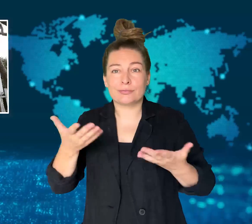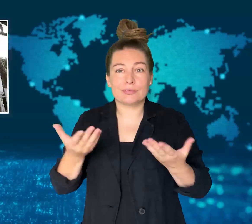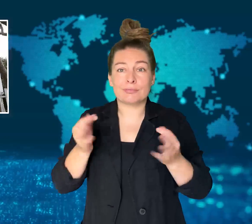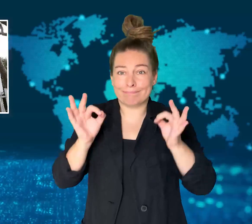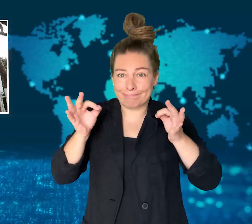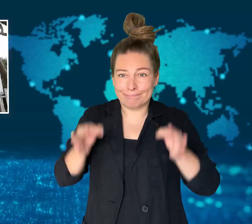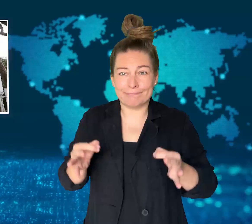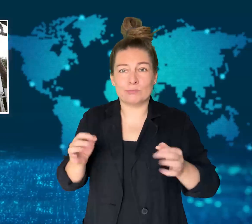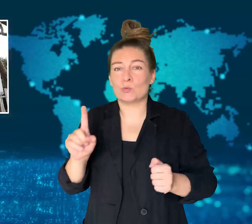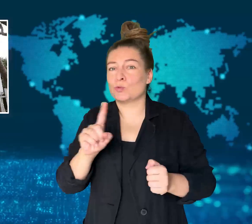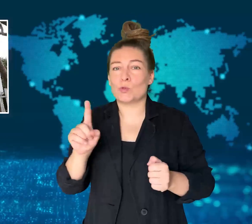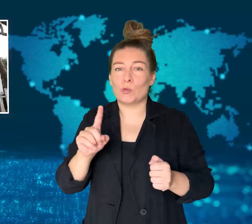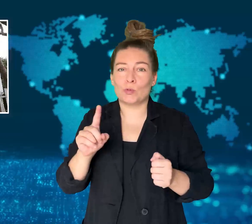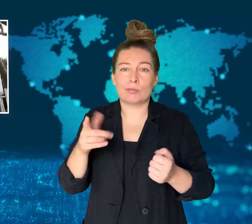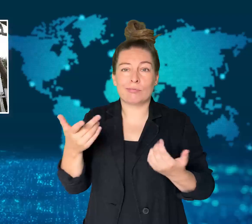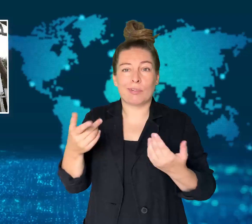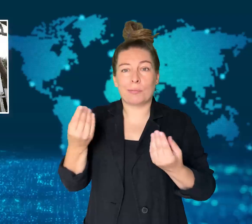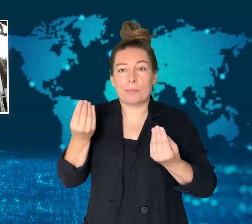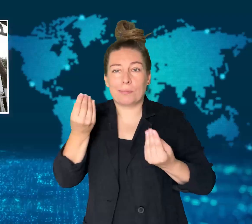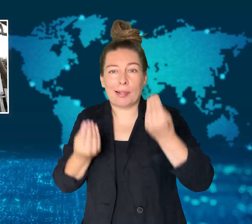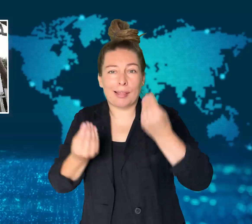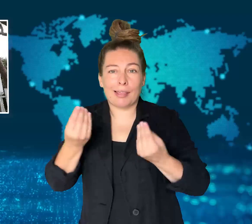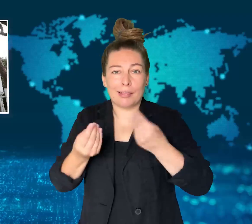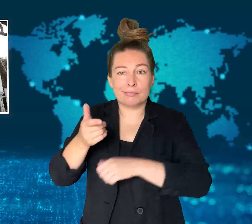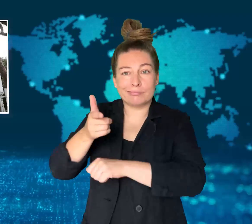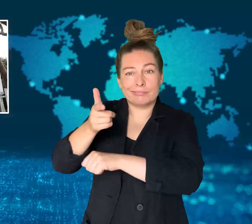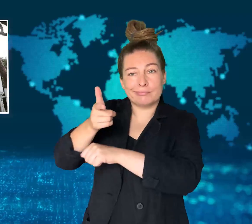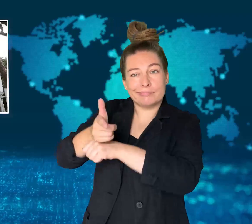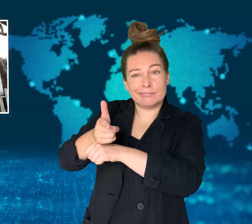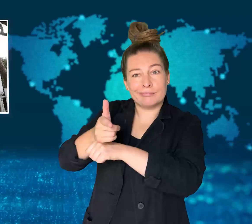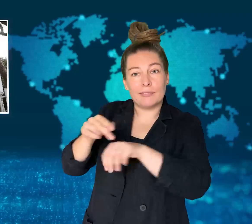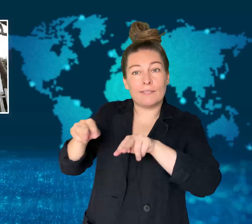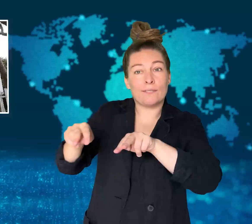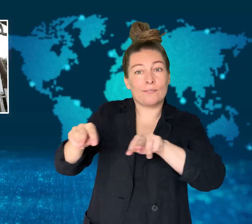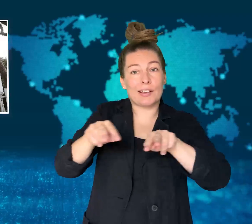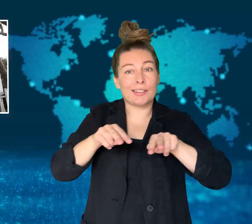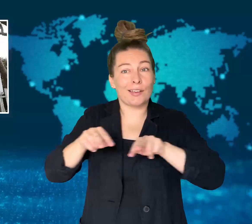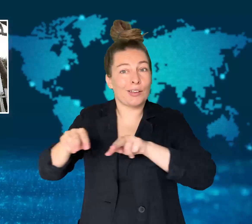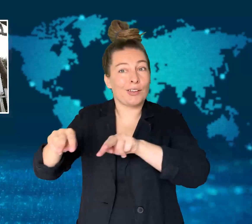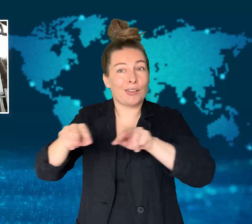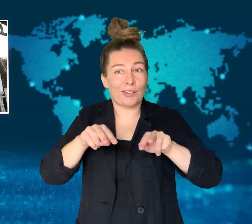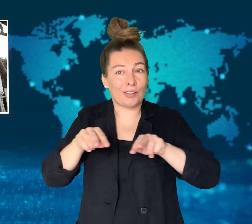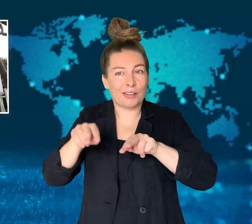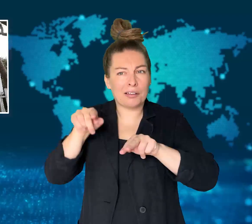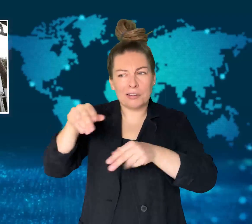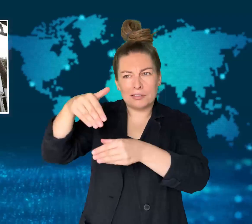setting up a mock "slave auction" in South Africa.